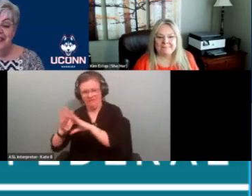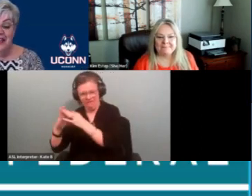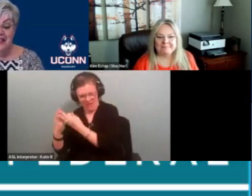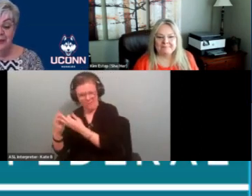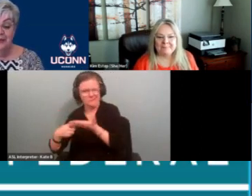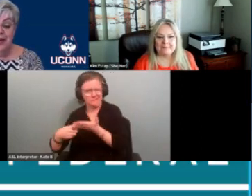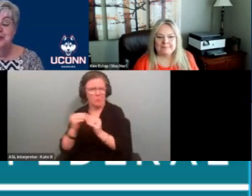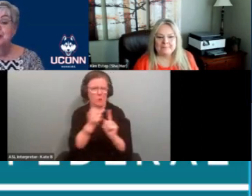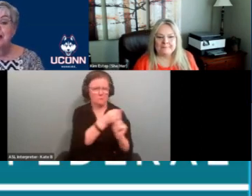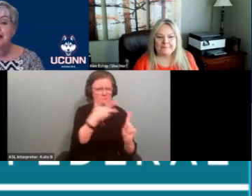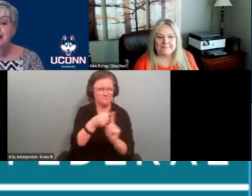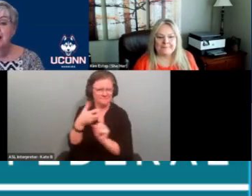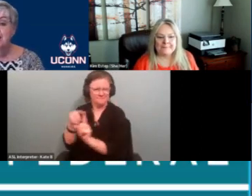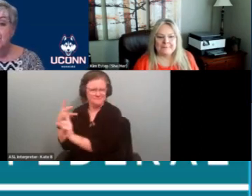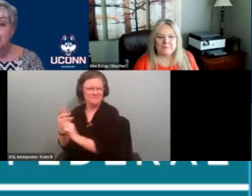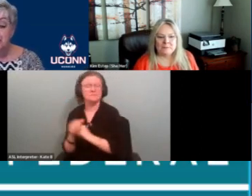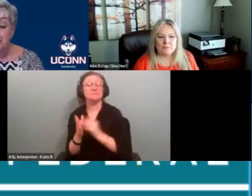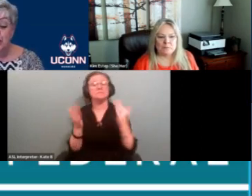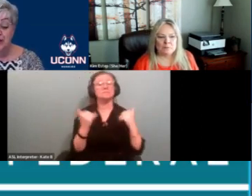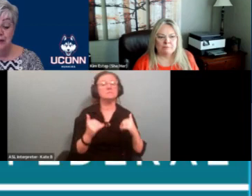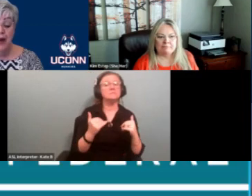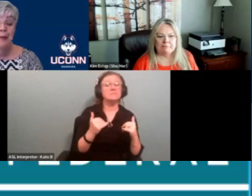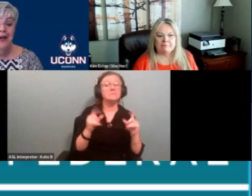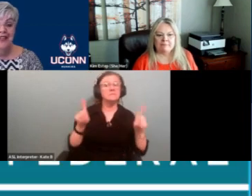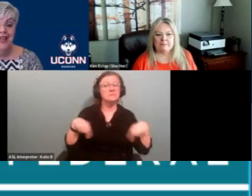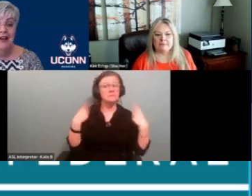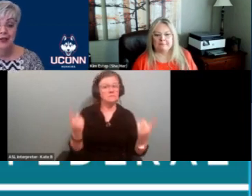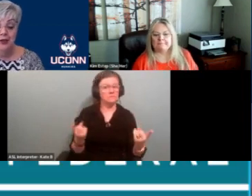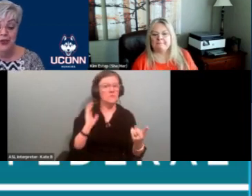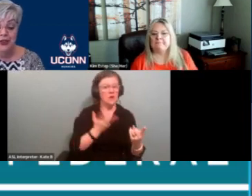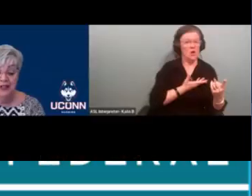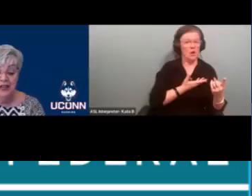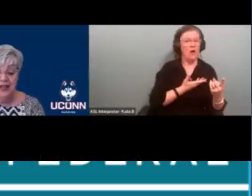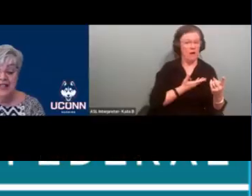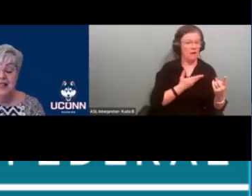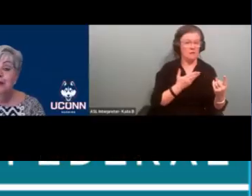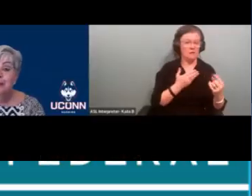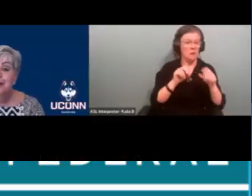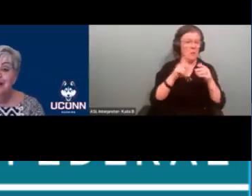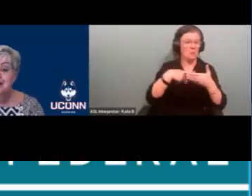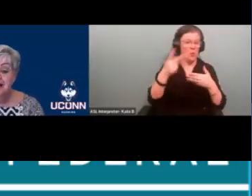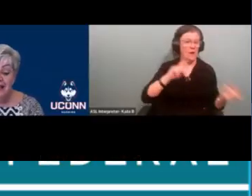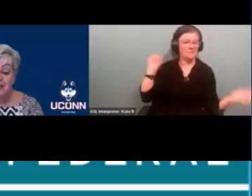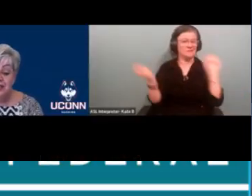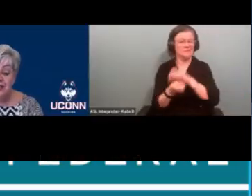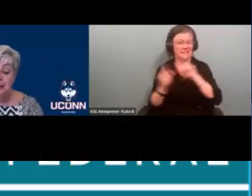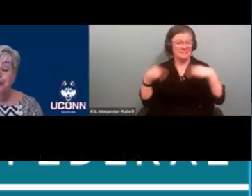of the things that we've come to recognize over the course of wraparound's evolution is that wraparound is not just a